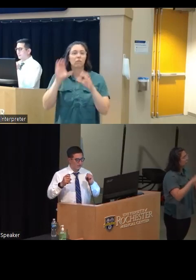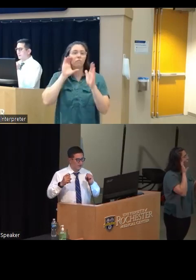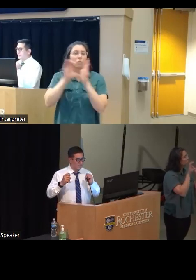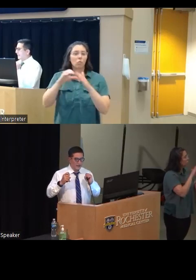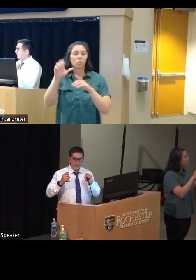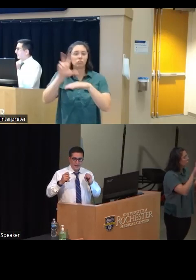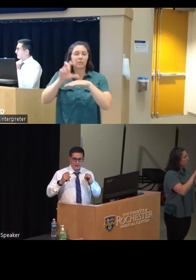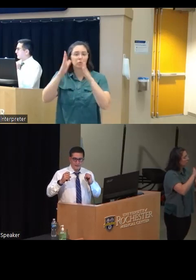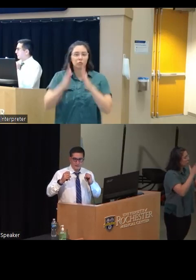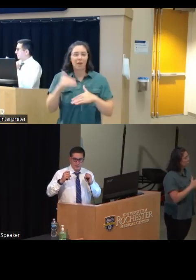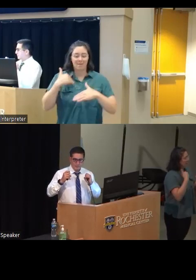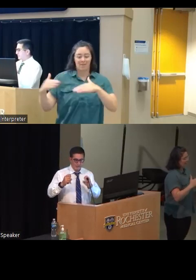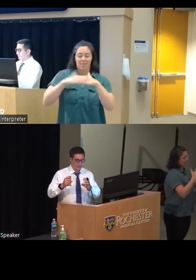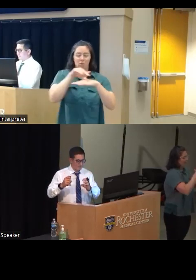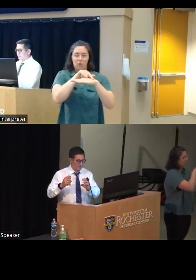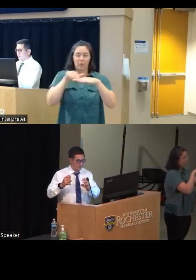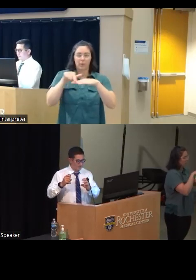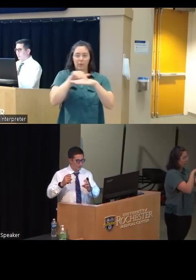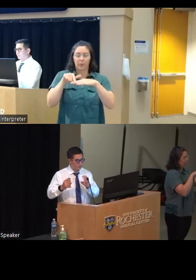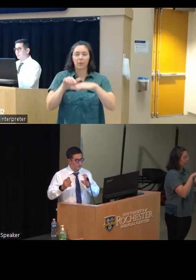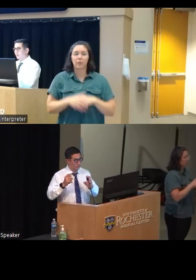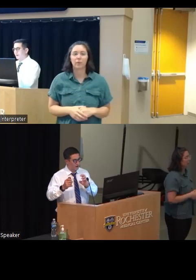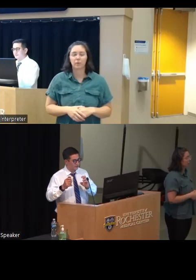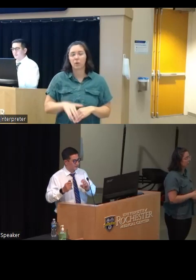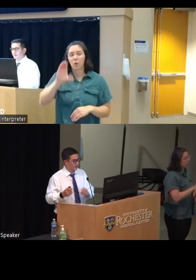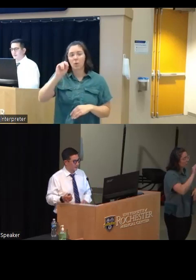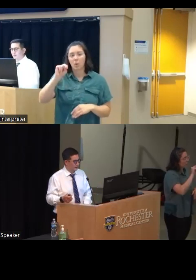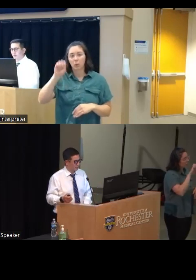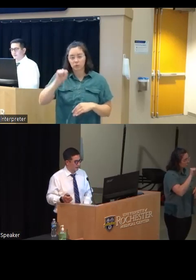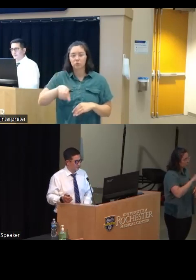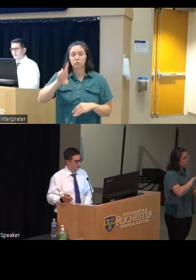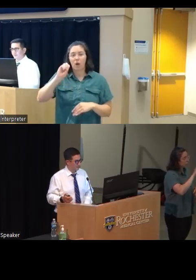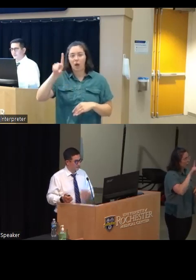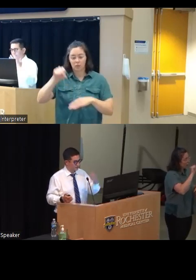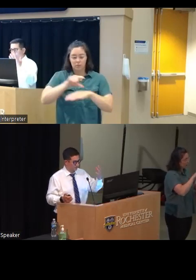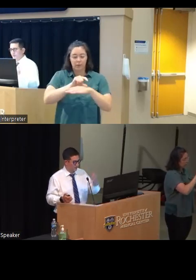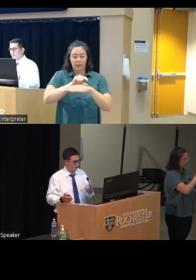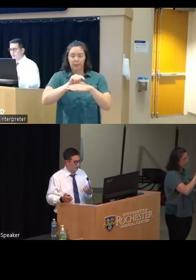layer and in particular there's cones and rods that help process the information from